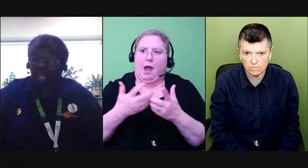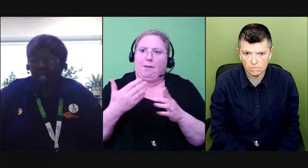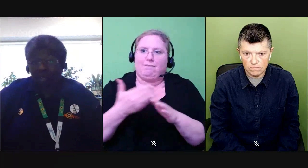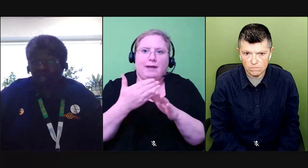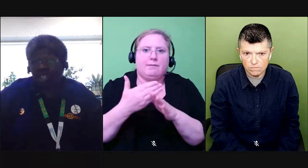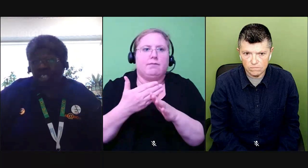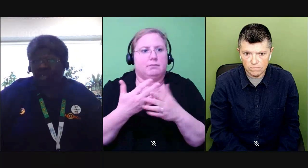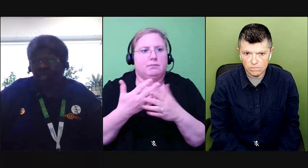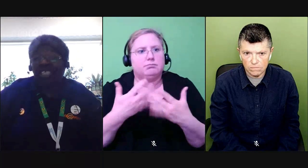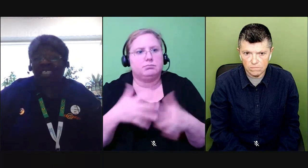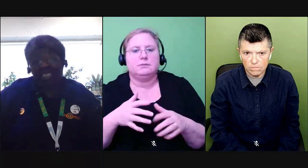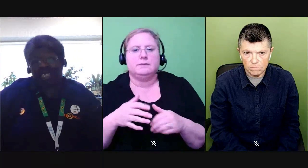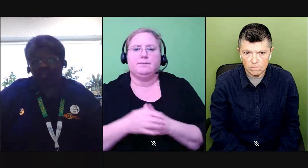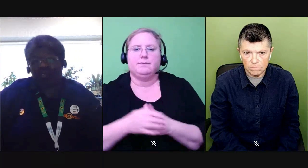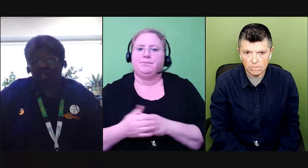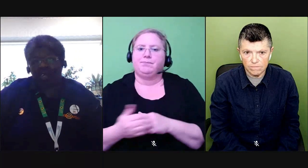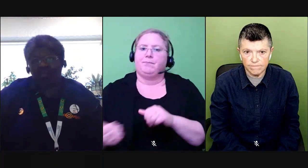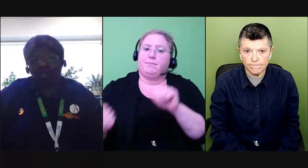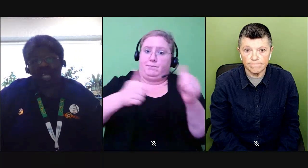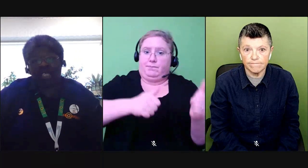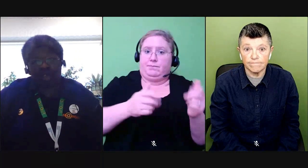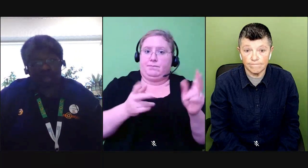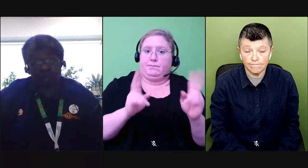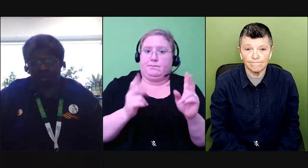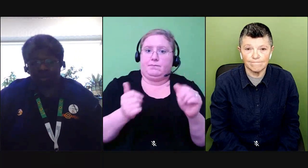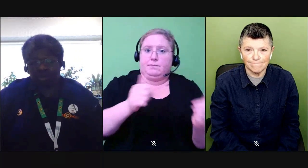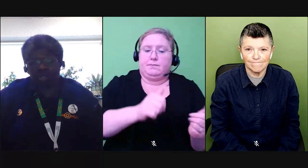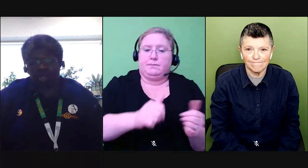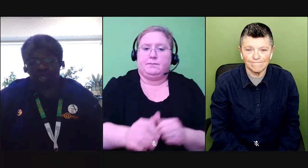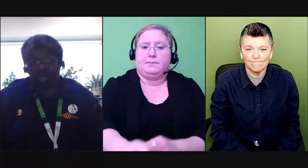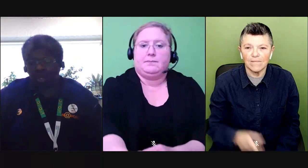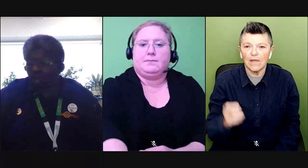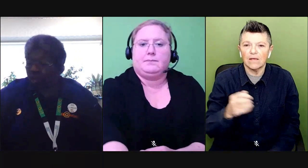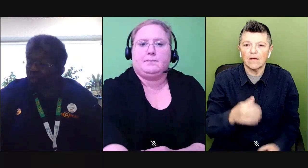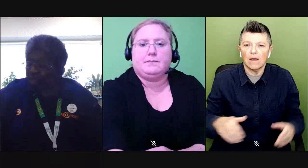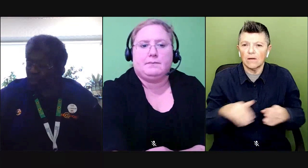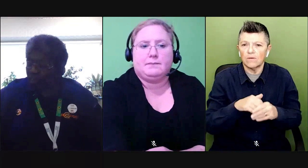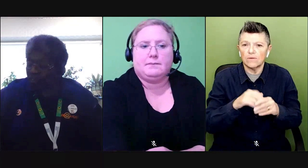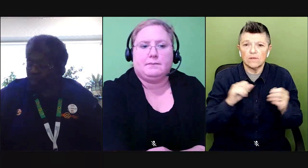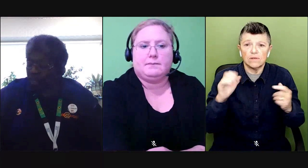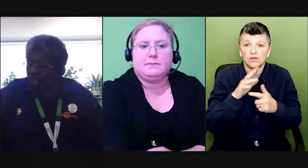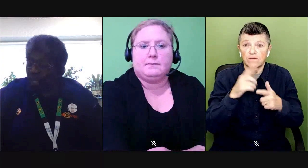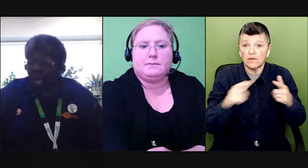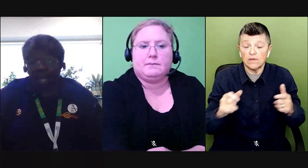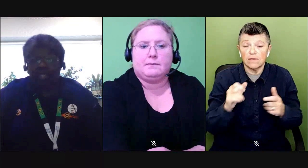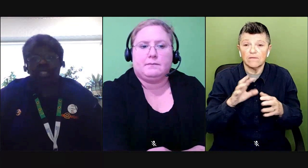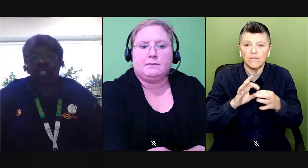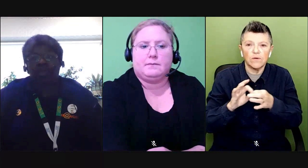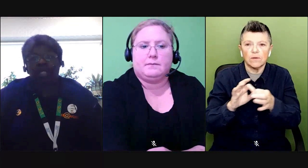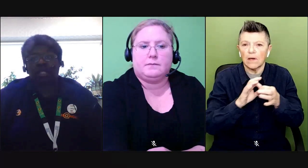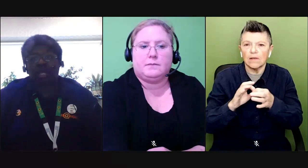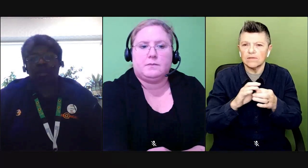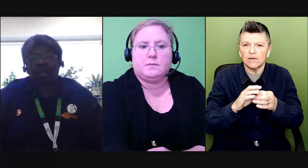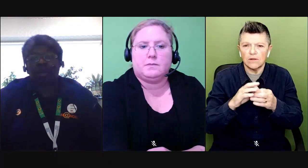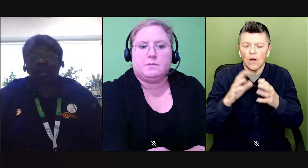They included the chief executive of united hospital trust who himself has a disability